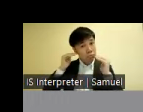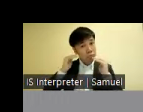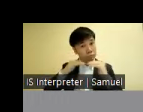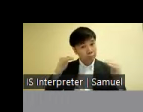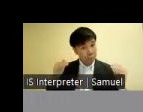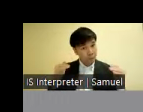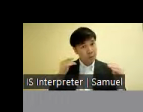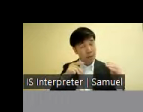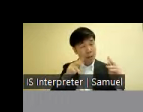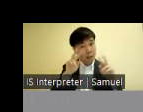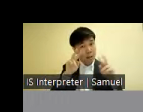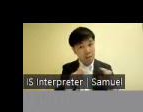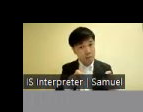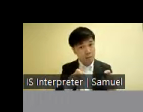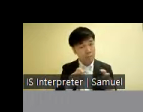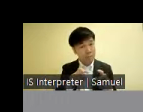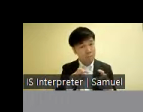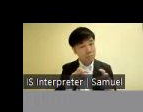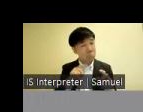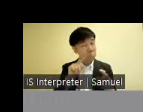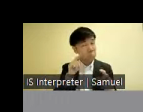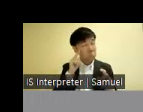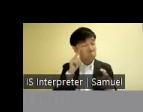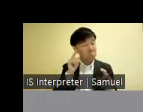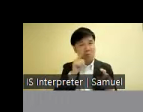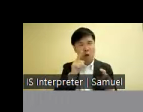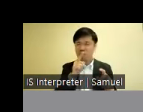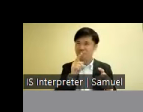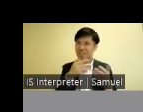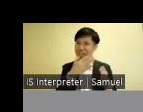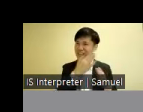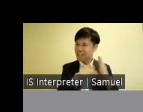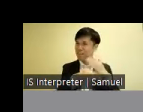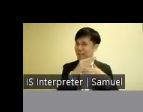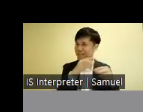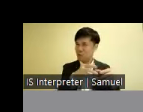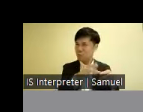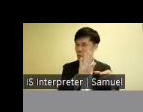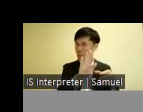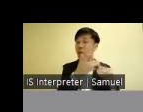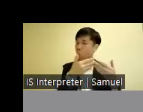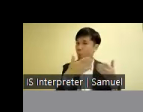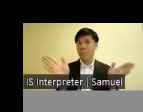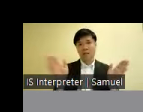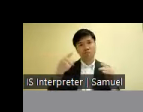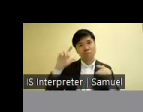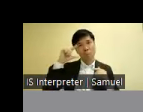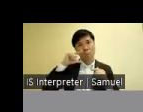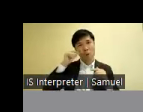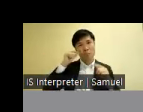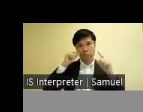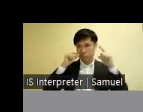It is not specific to disability, however in the previous exercise I mention before,